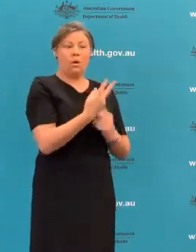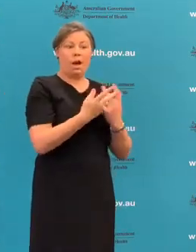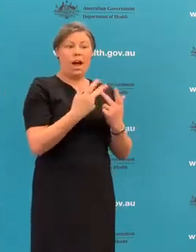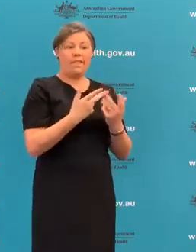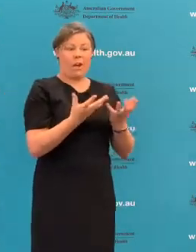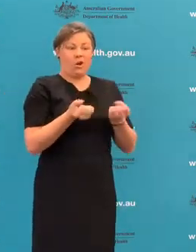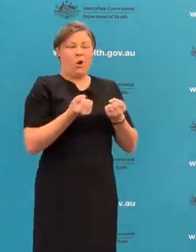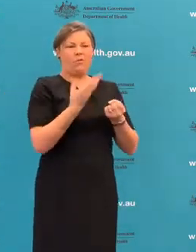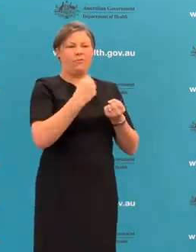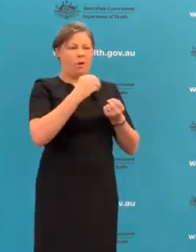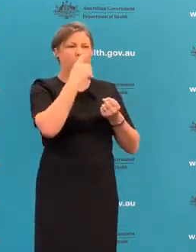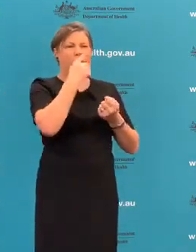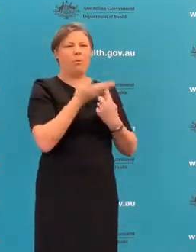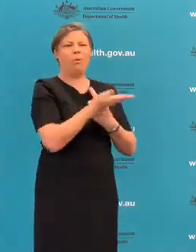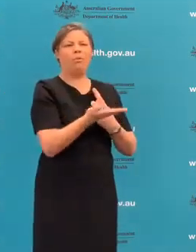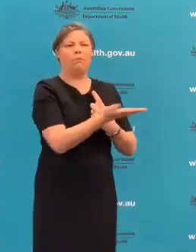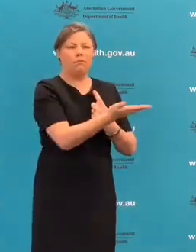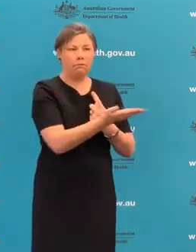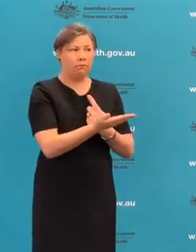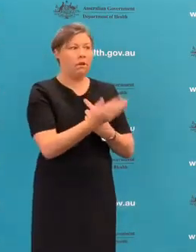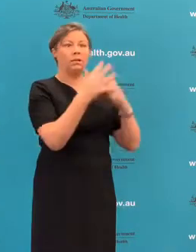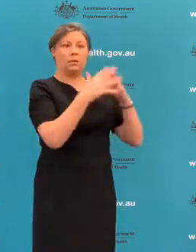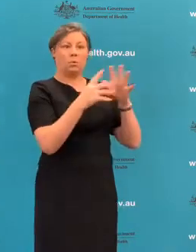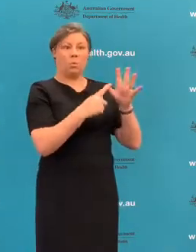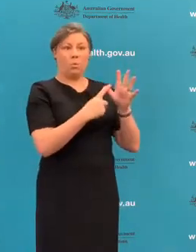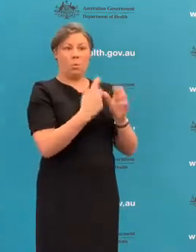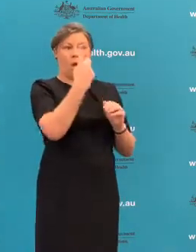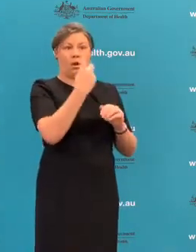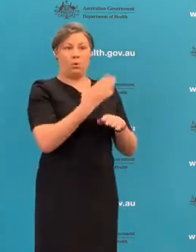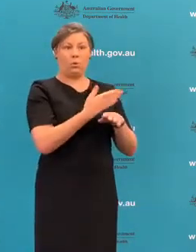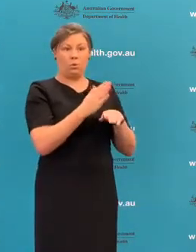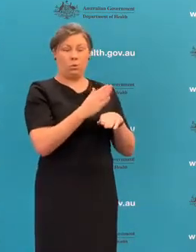one new case in Western Australia, again overseas acquired and that person